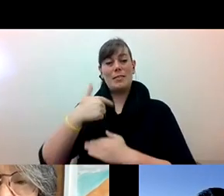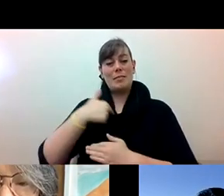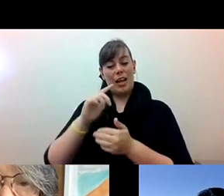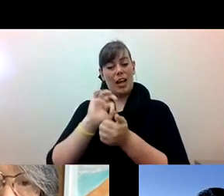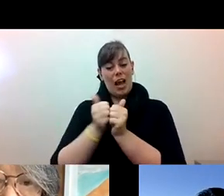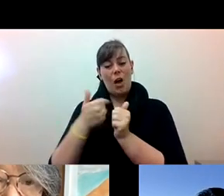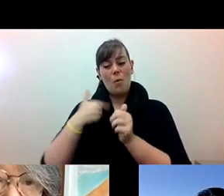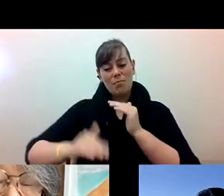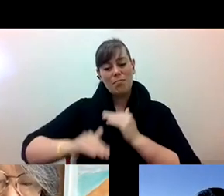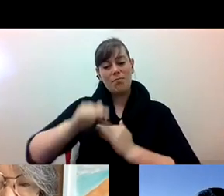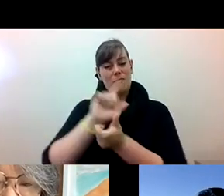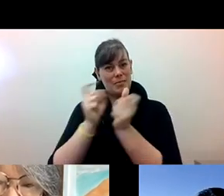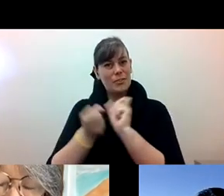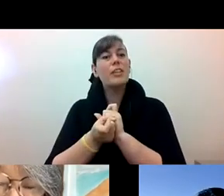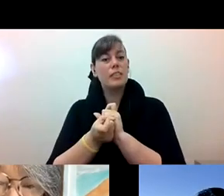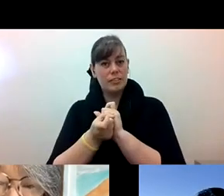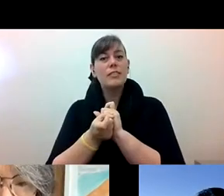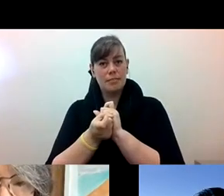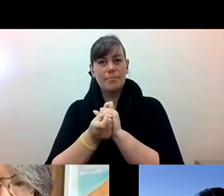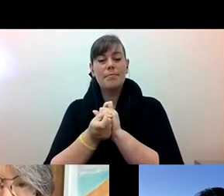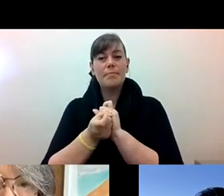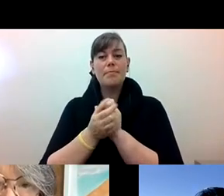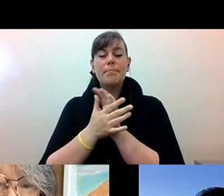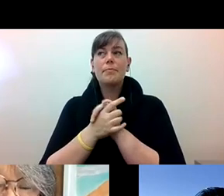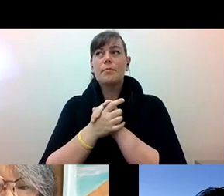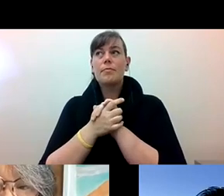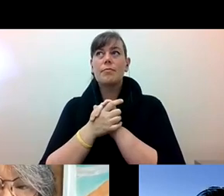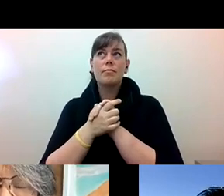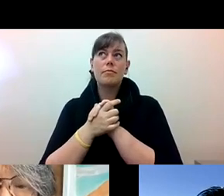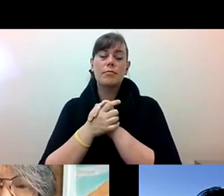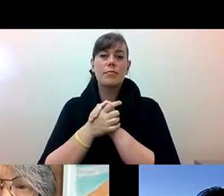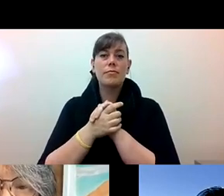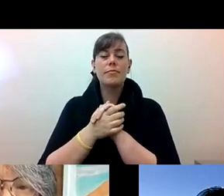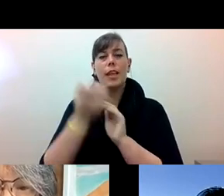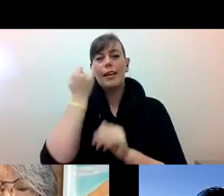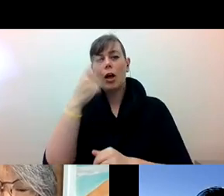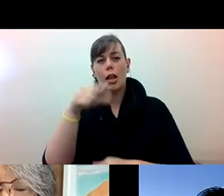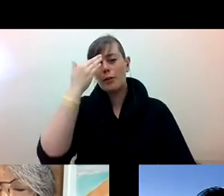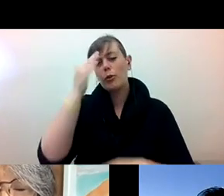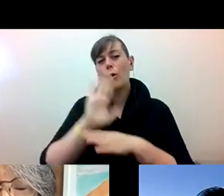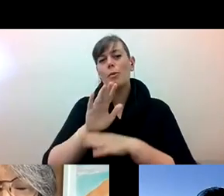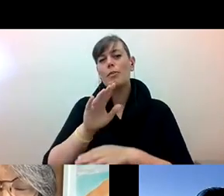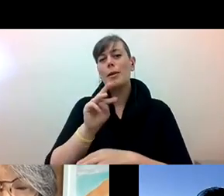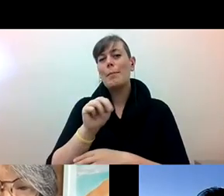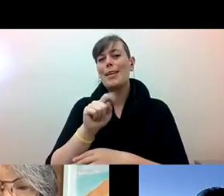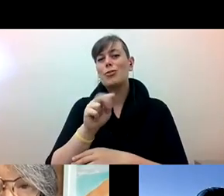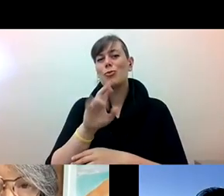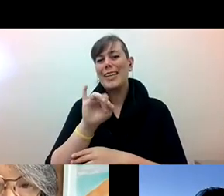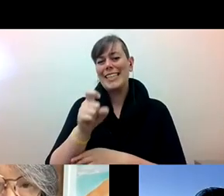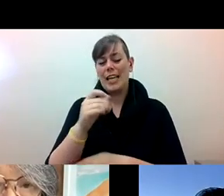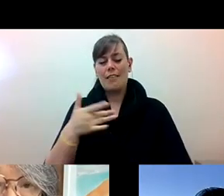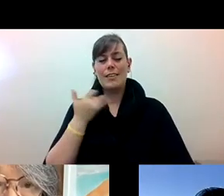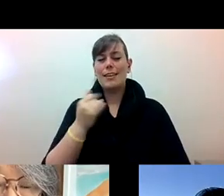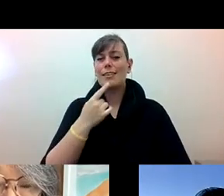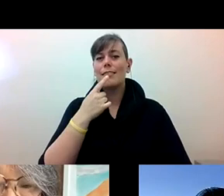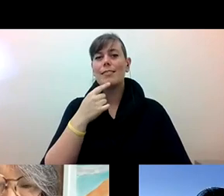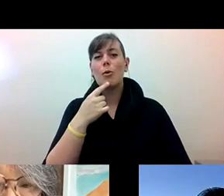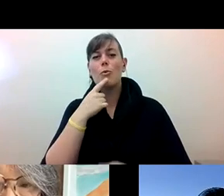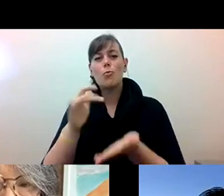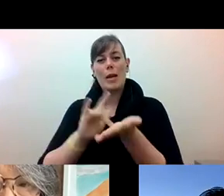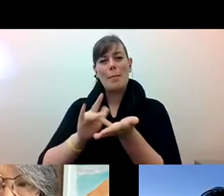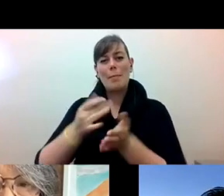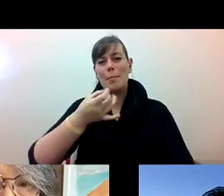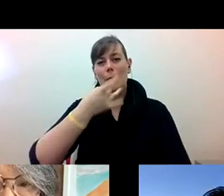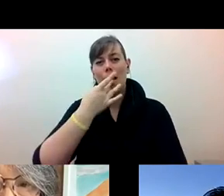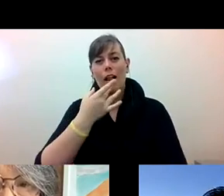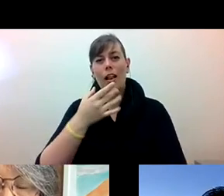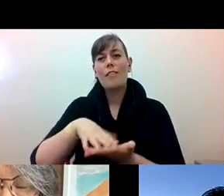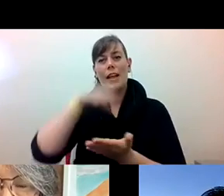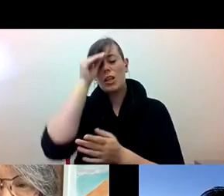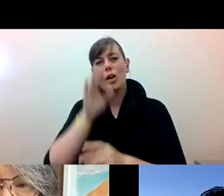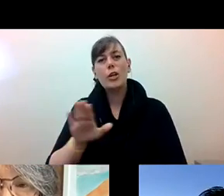Alex Tom he/him: And in another context, like if people understand the matrix reference, it's like the red pill, you know, it's like it's like once you learn your history, learn yourself.